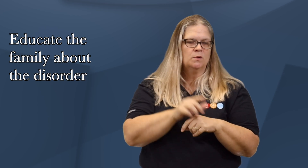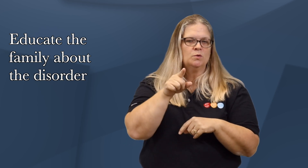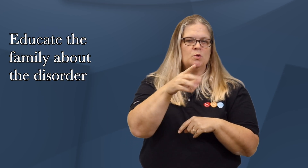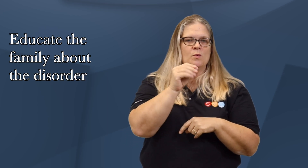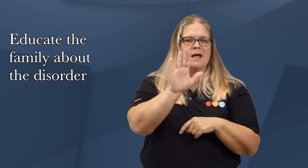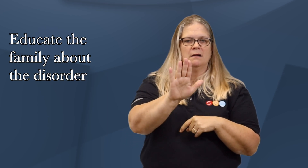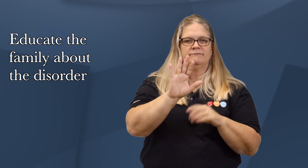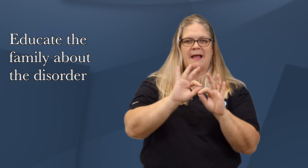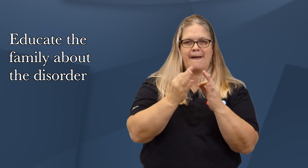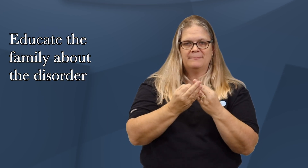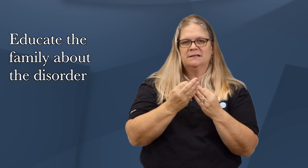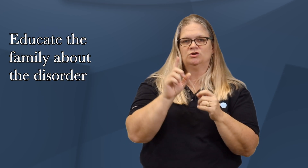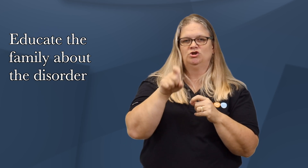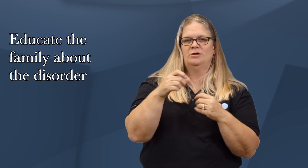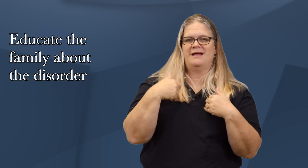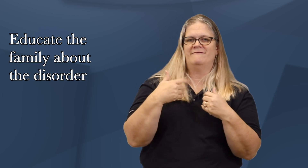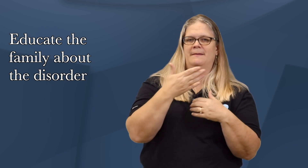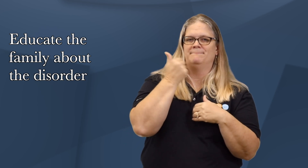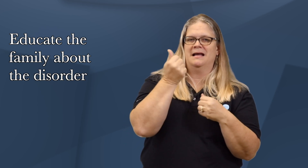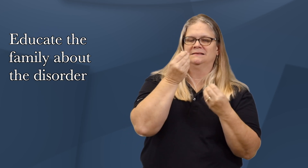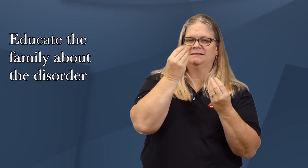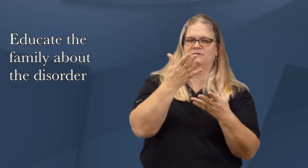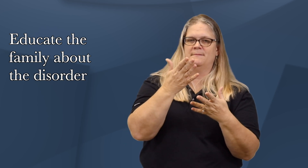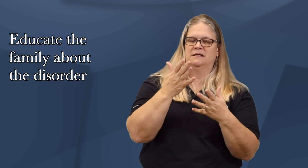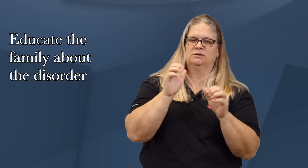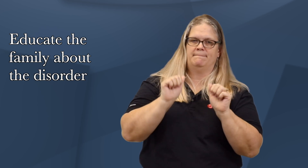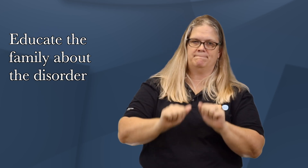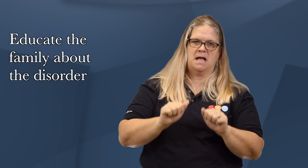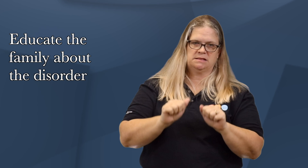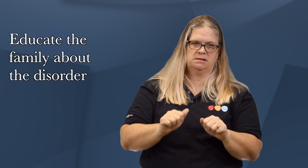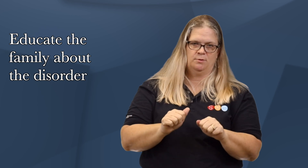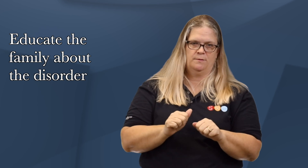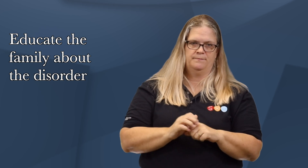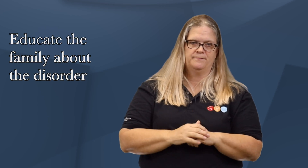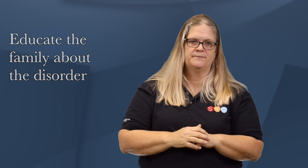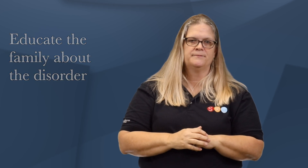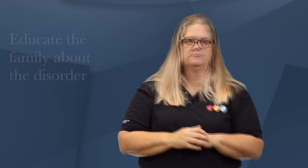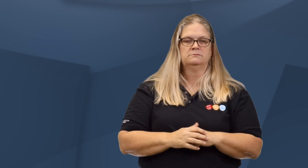You and your family should have the best information possible.